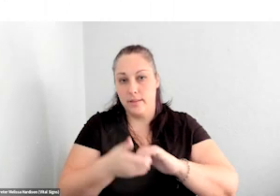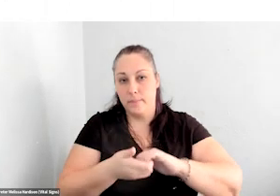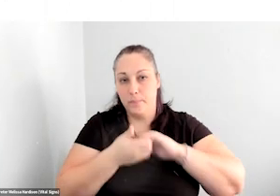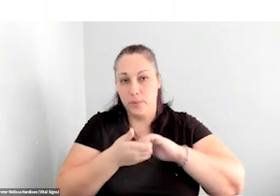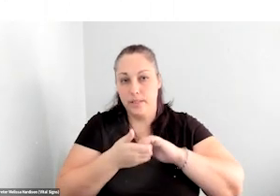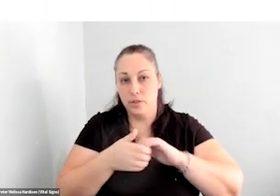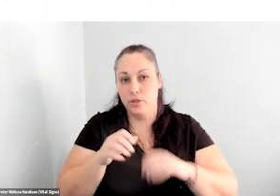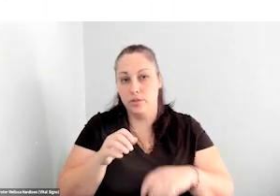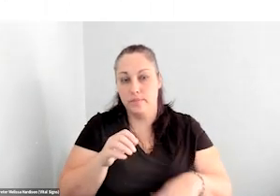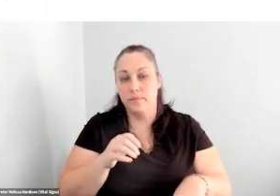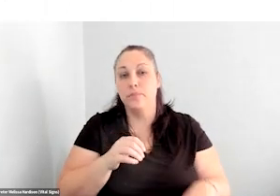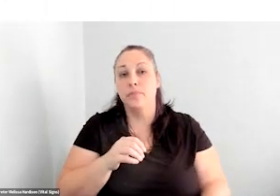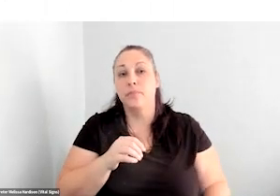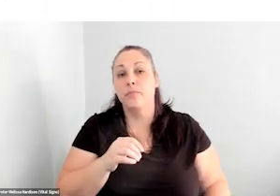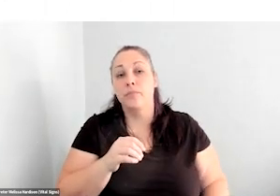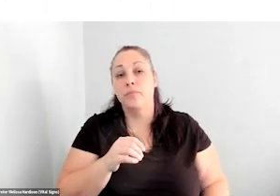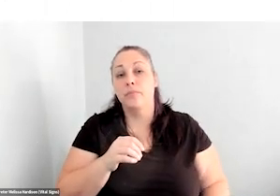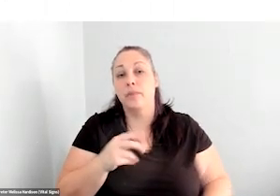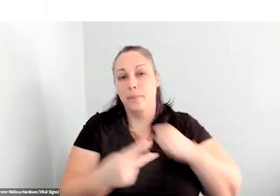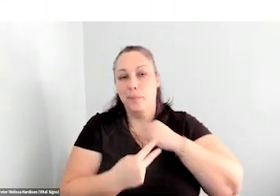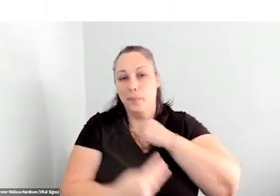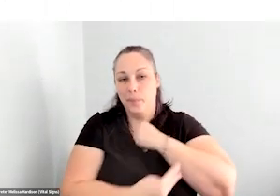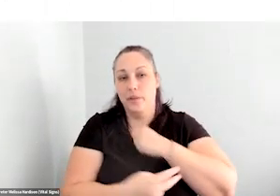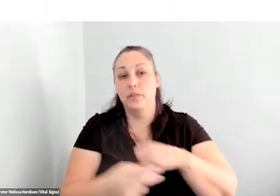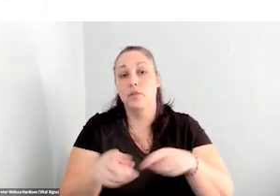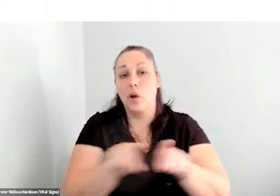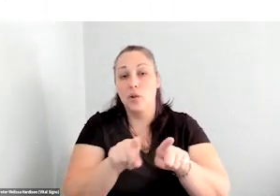It also helps increase the undergraduate access to high quality research experiences,